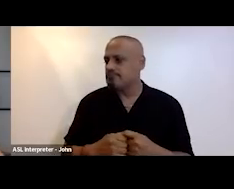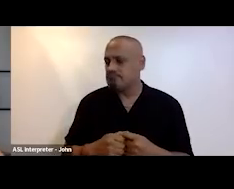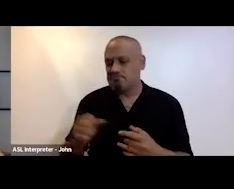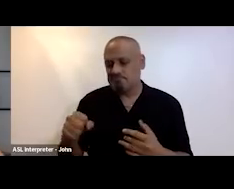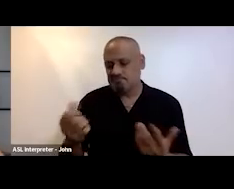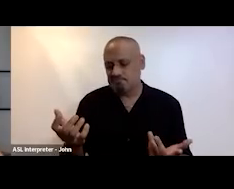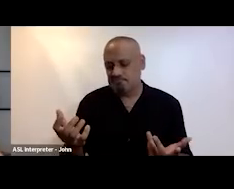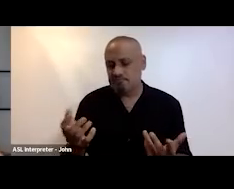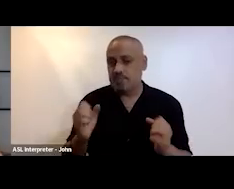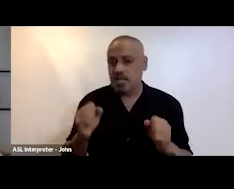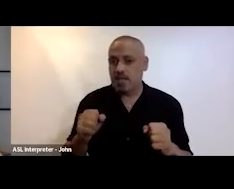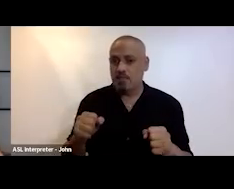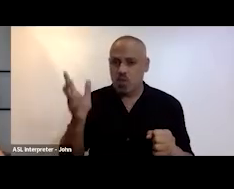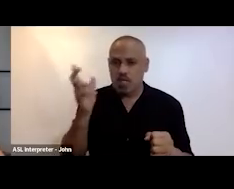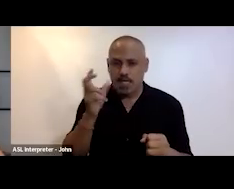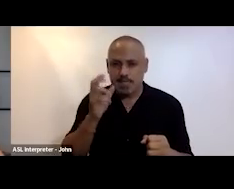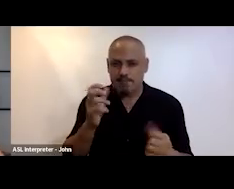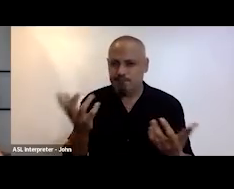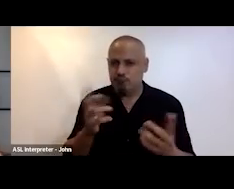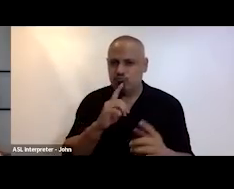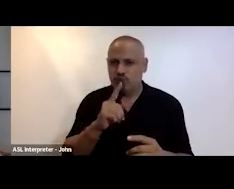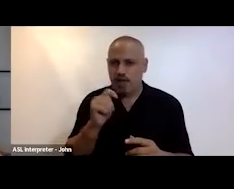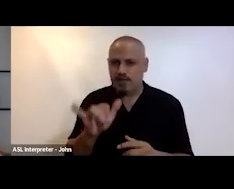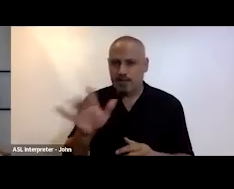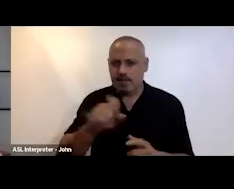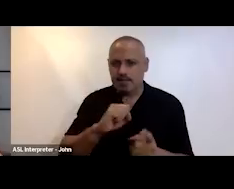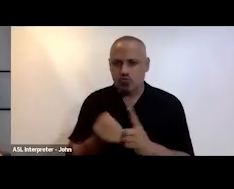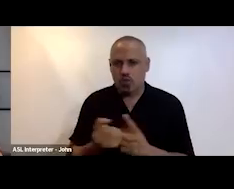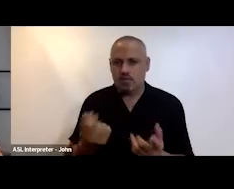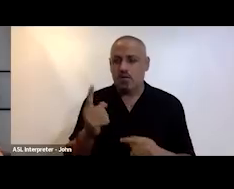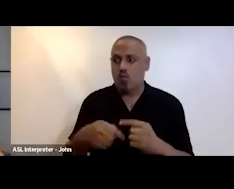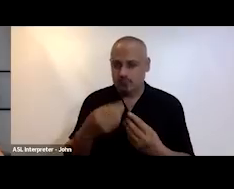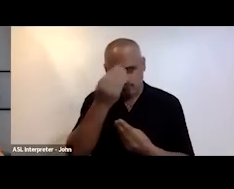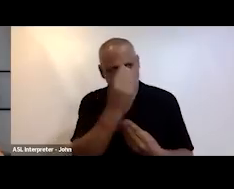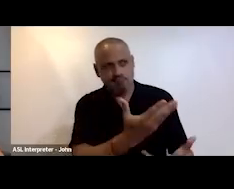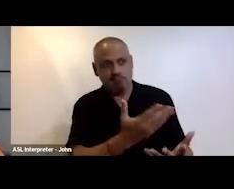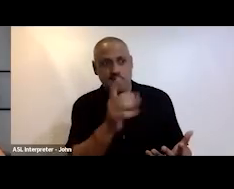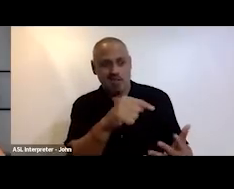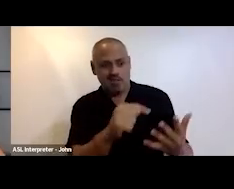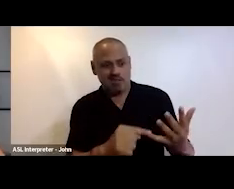and just be able to listen to what the reality of their situation is when you share with them, "Hey, this is the status of your housing.